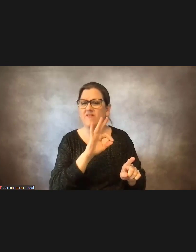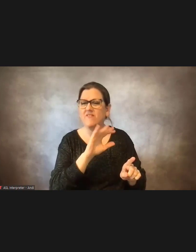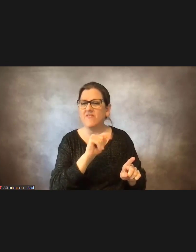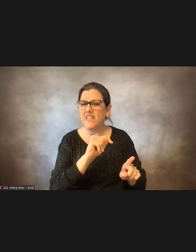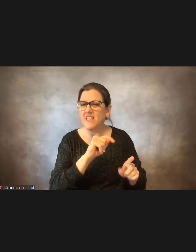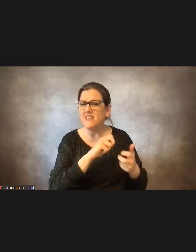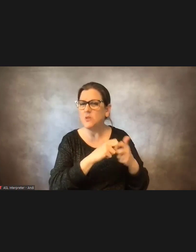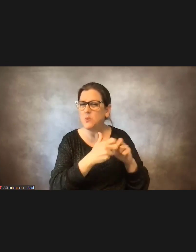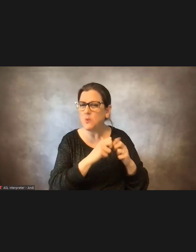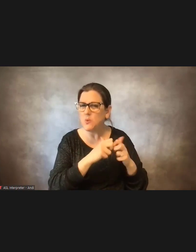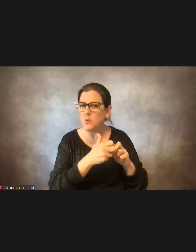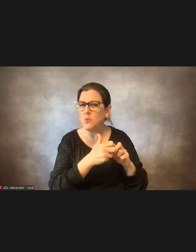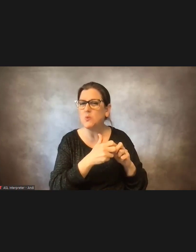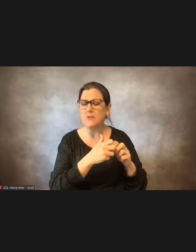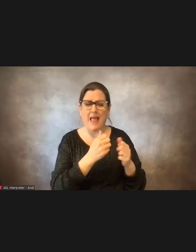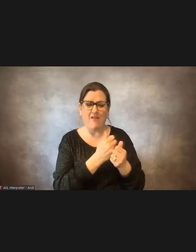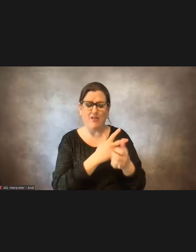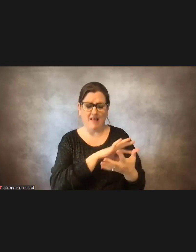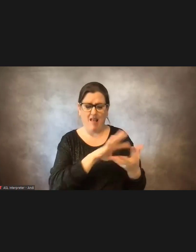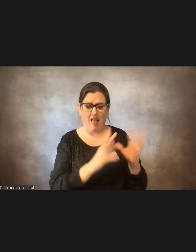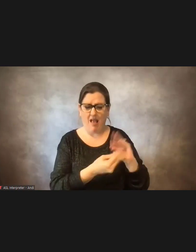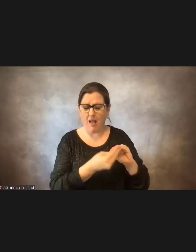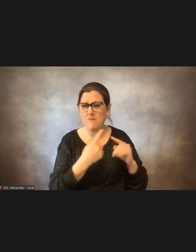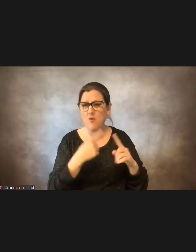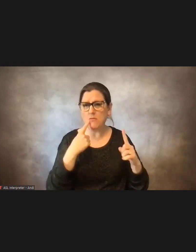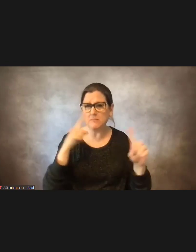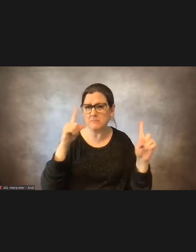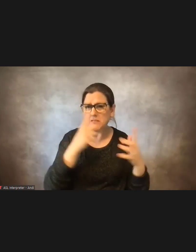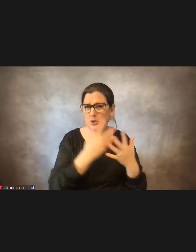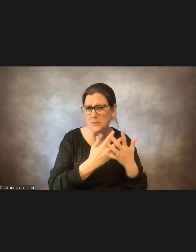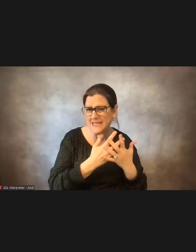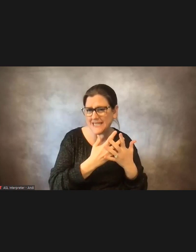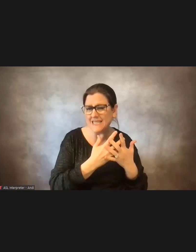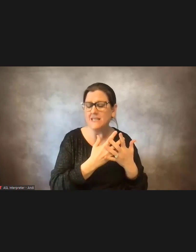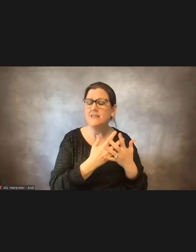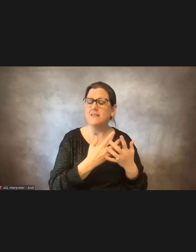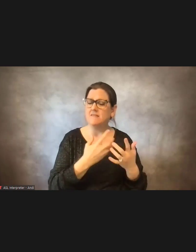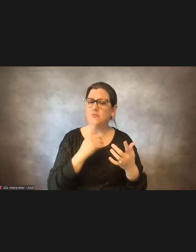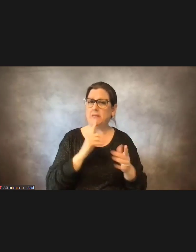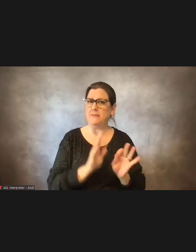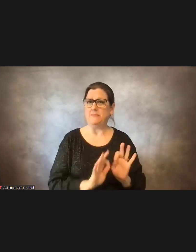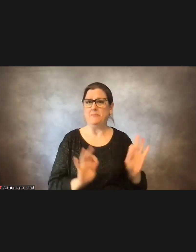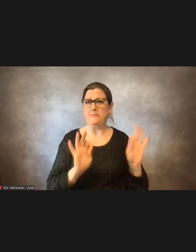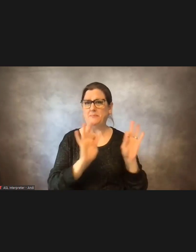all of those things to get a successful screening, as well as program management, are really crucial and key key, and that's